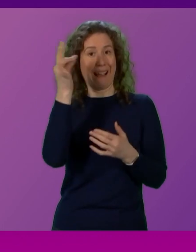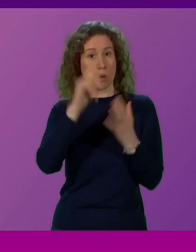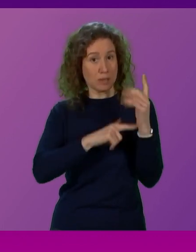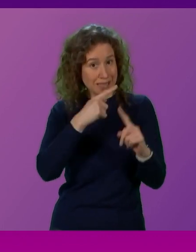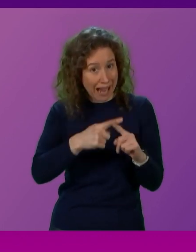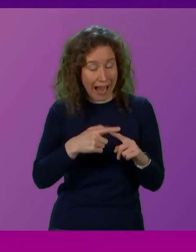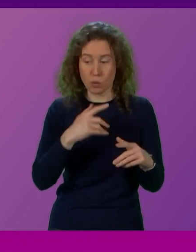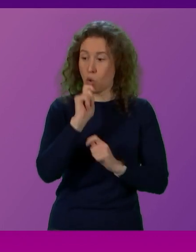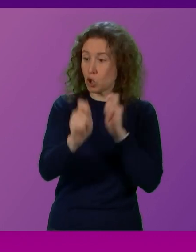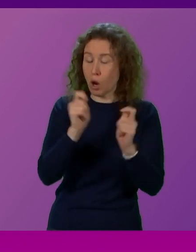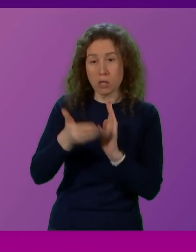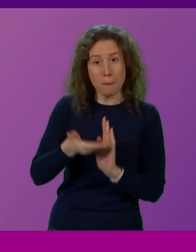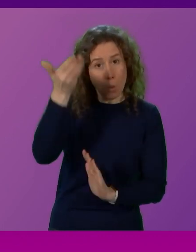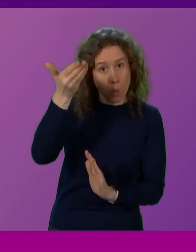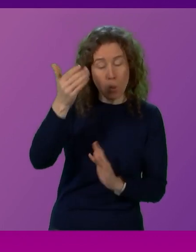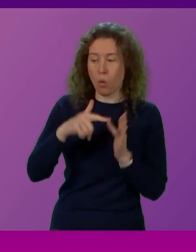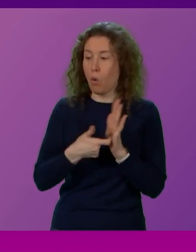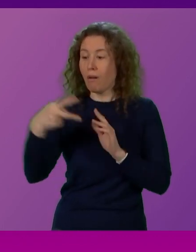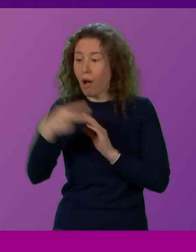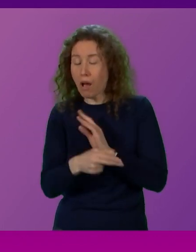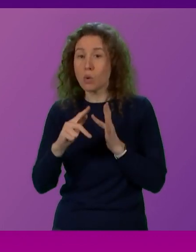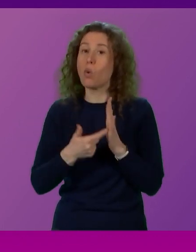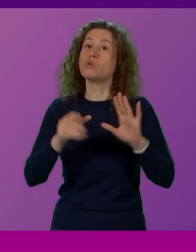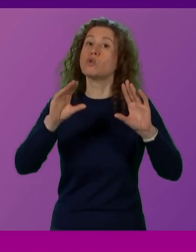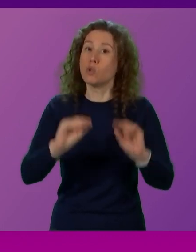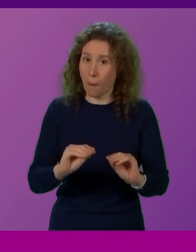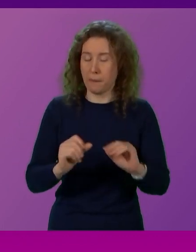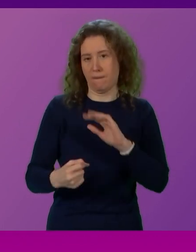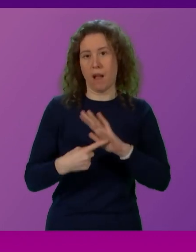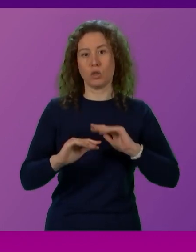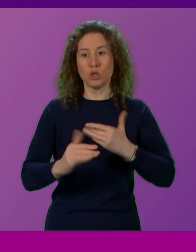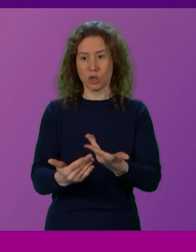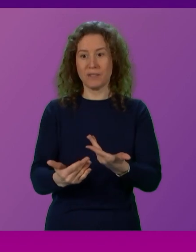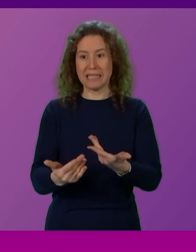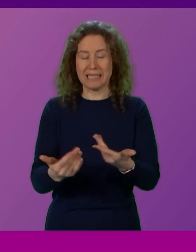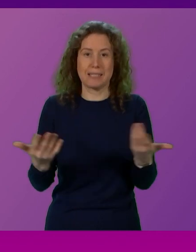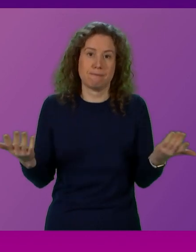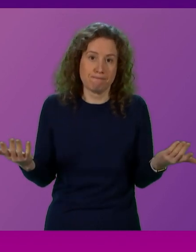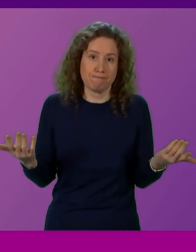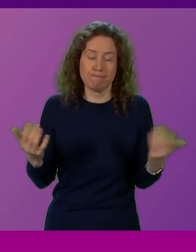our fees and charges, or cut or potentially even stop our vital services that we are currently providing”.